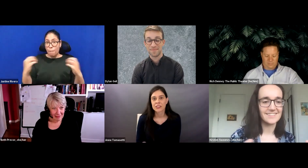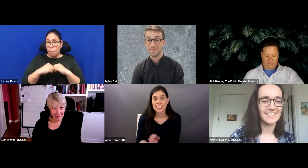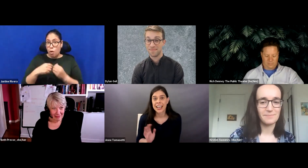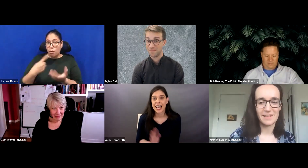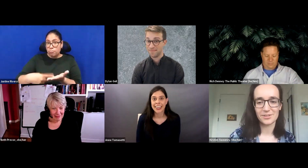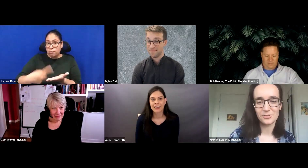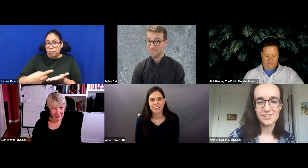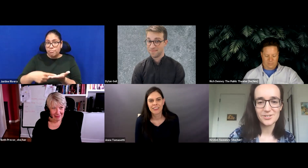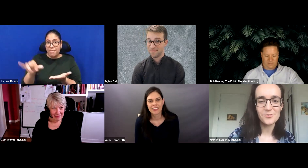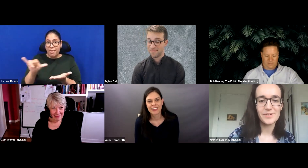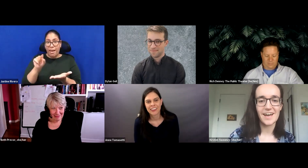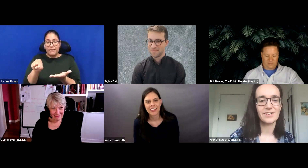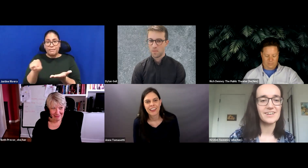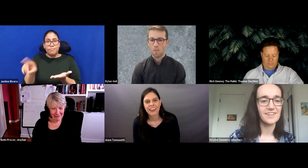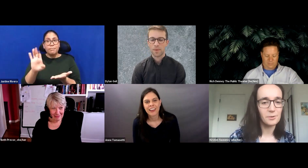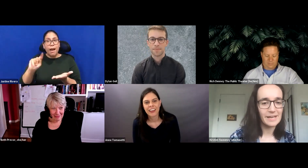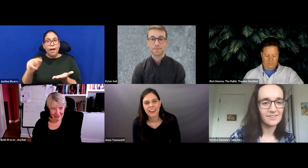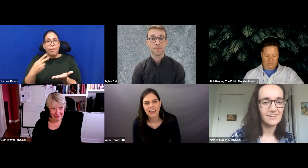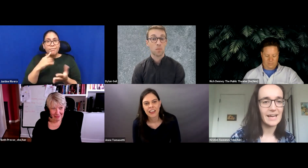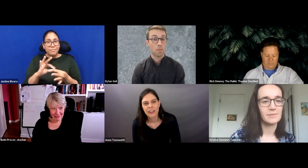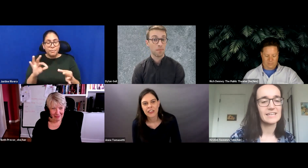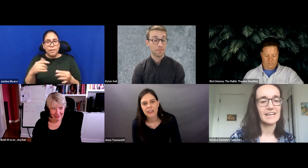this, as Beth alluded to, we have another panel happening